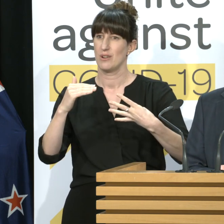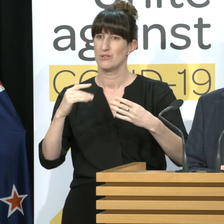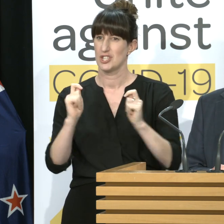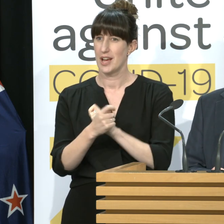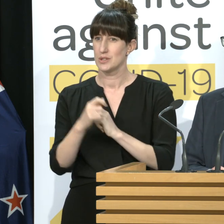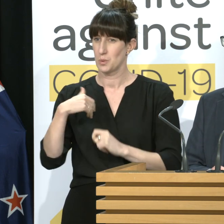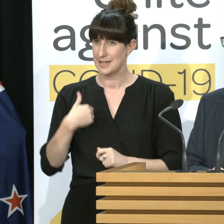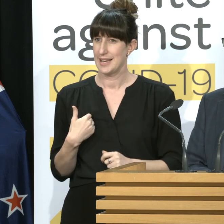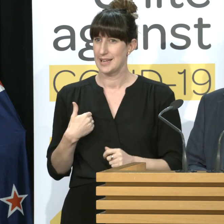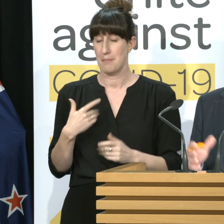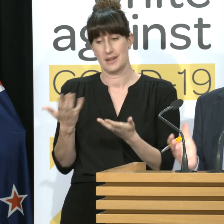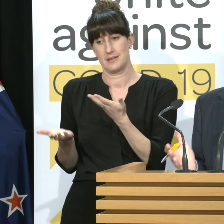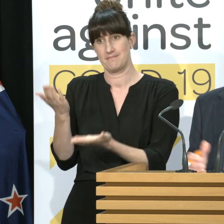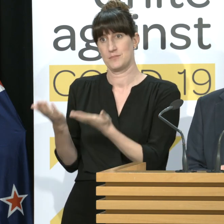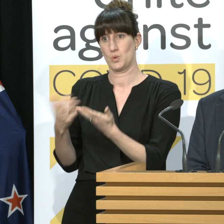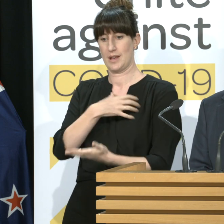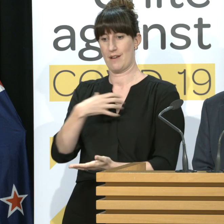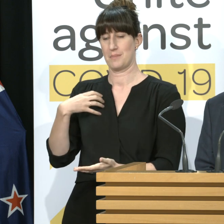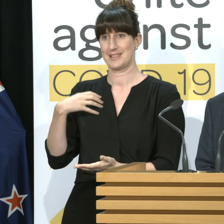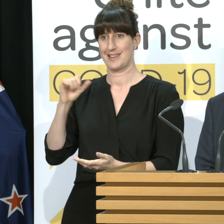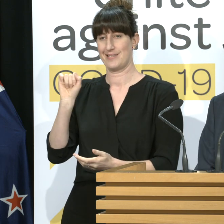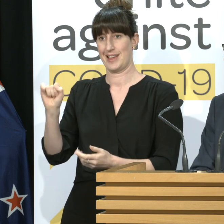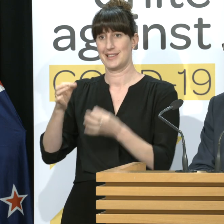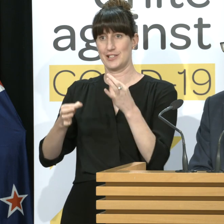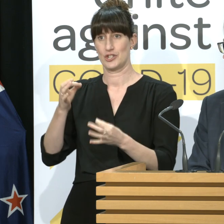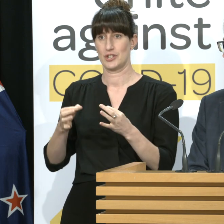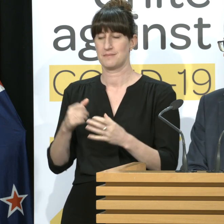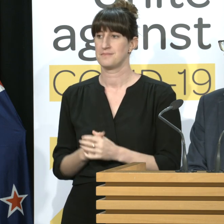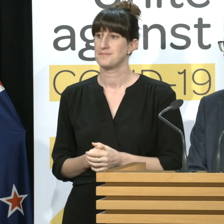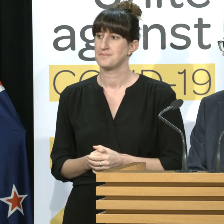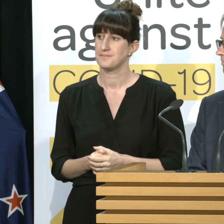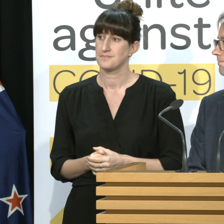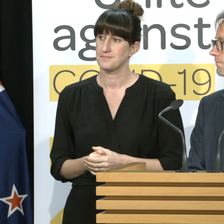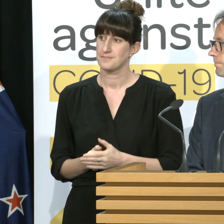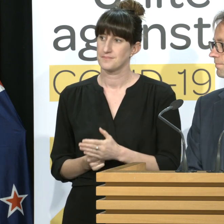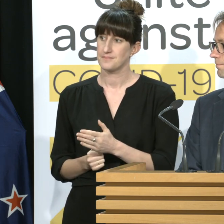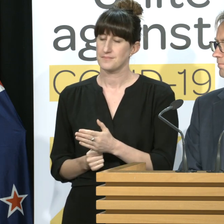then that would require a national alert level change. Is a likelihood that, say, if people are at a holiday